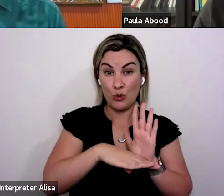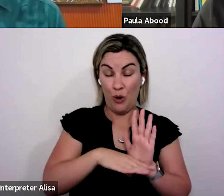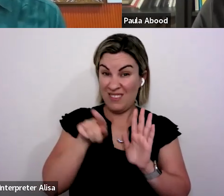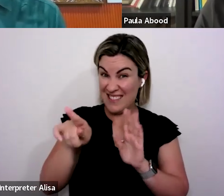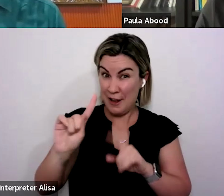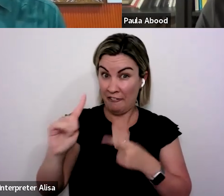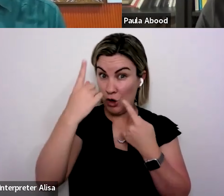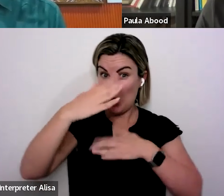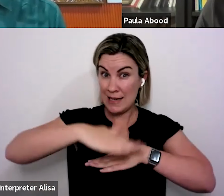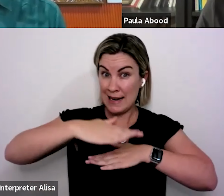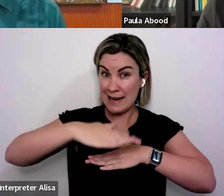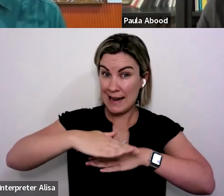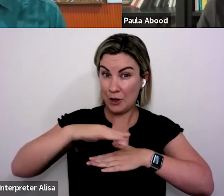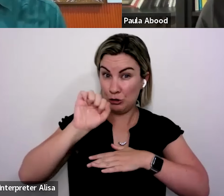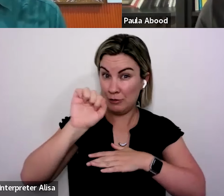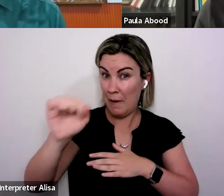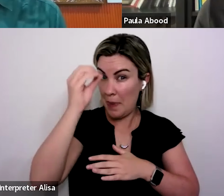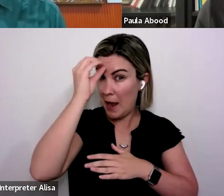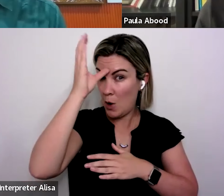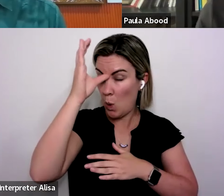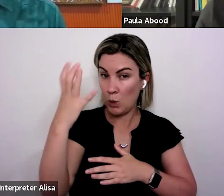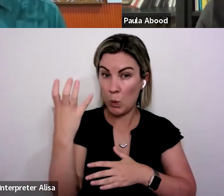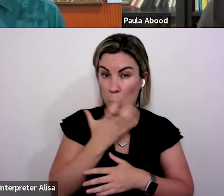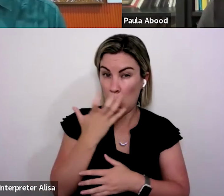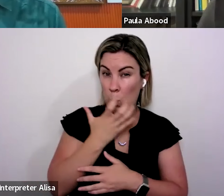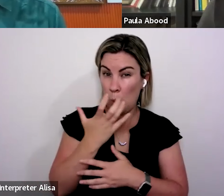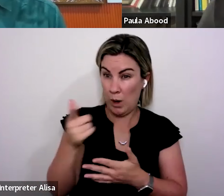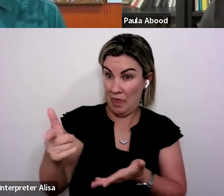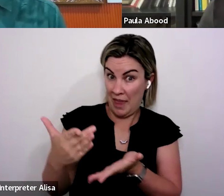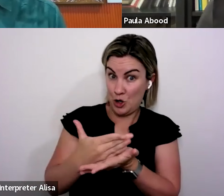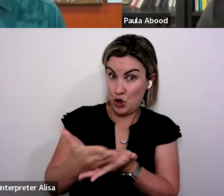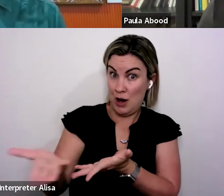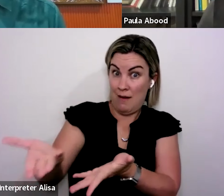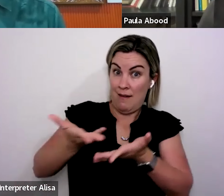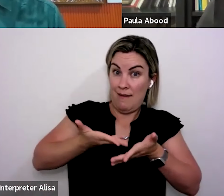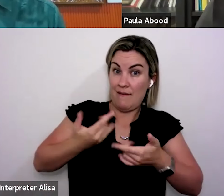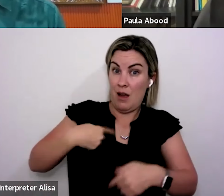And to honour that gift, I think we must embody